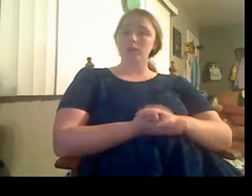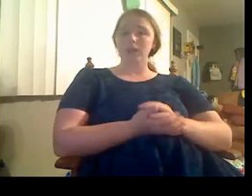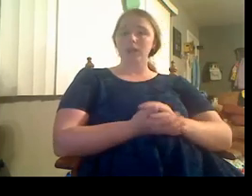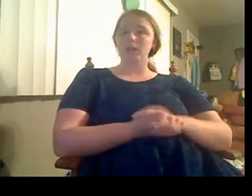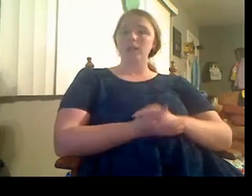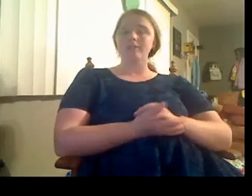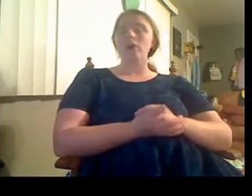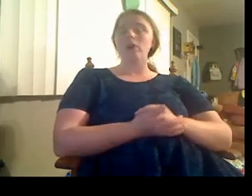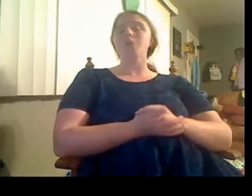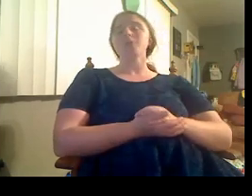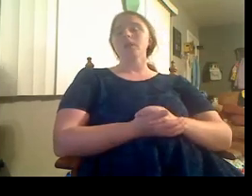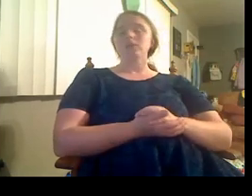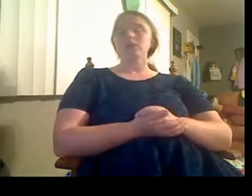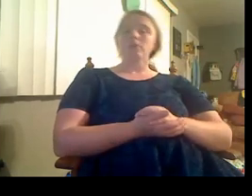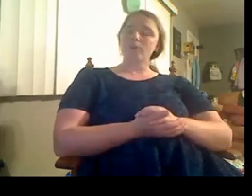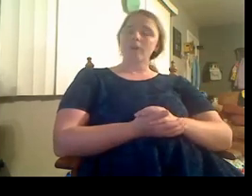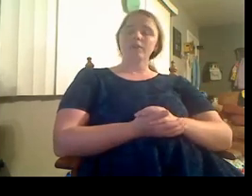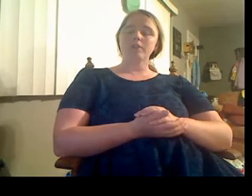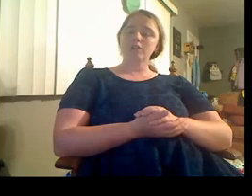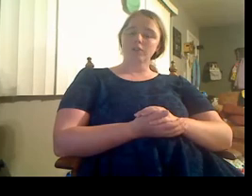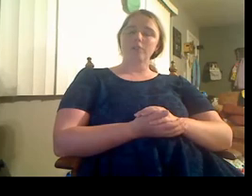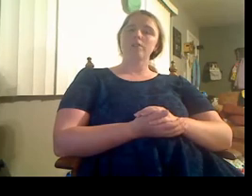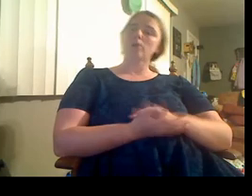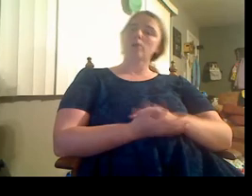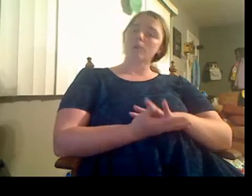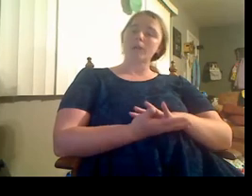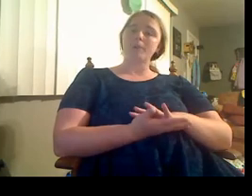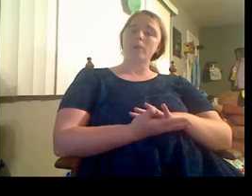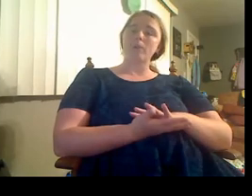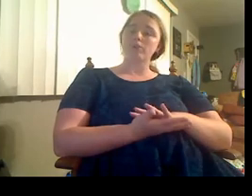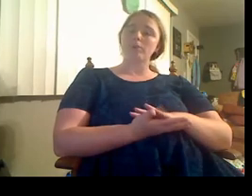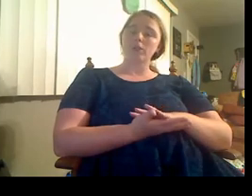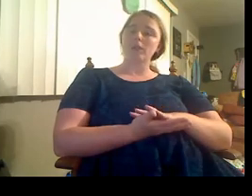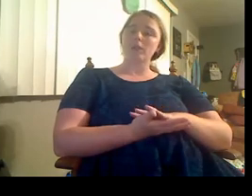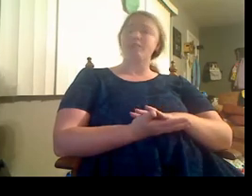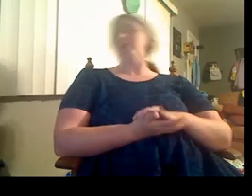look like in the fall. And so if you have concerns and you are worried about what school may look like for your Deaf